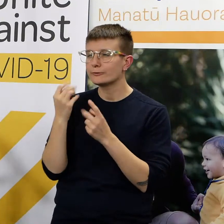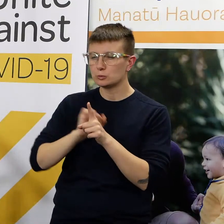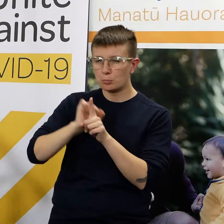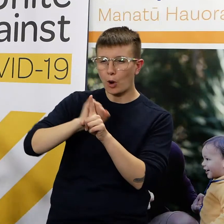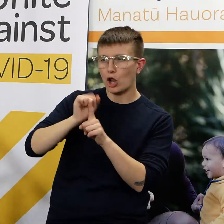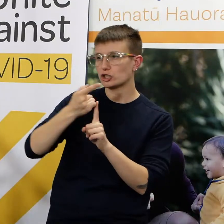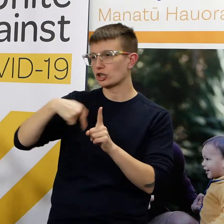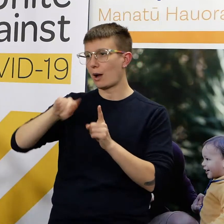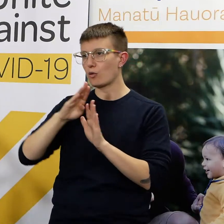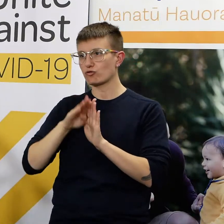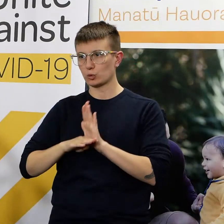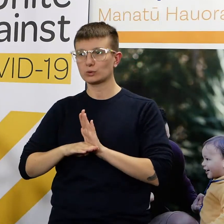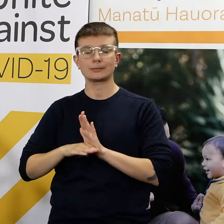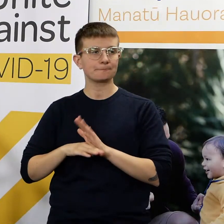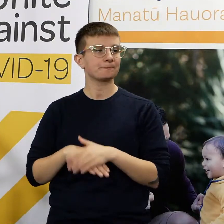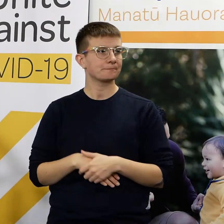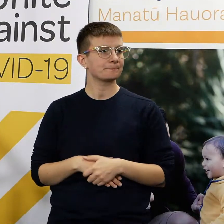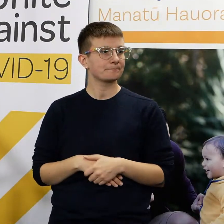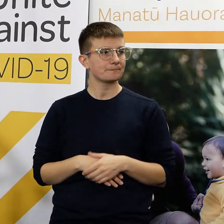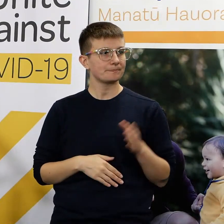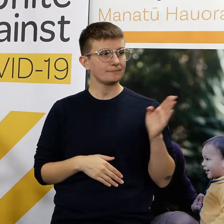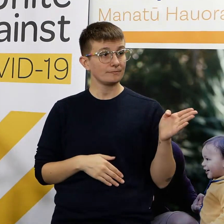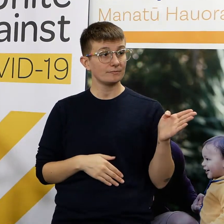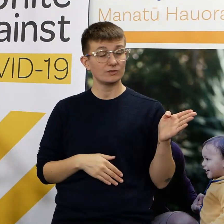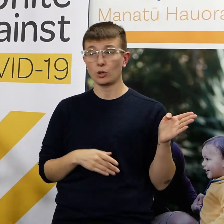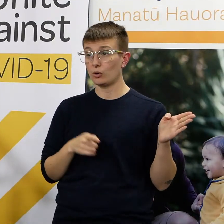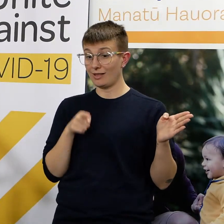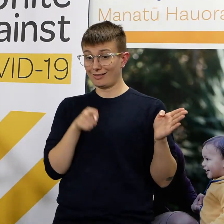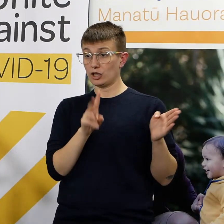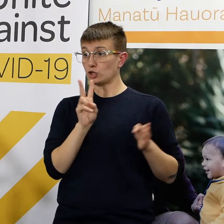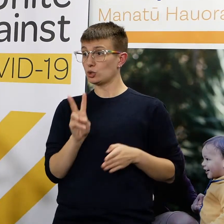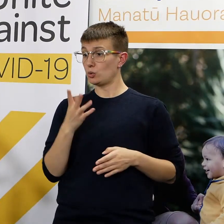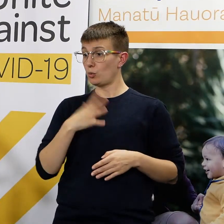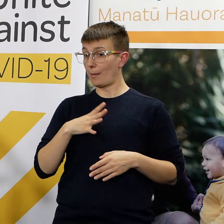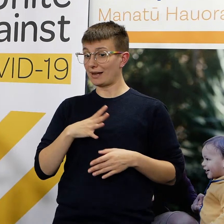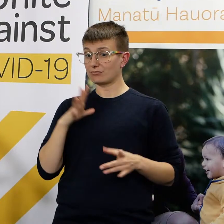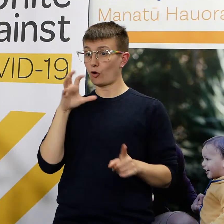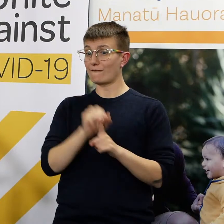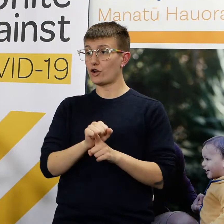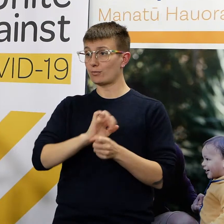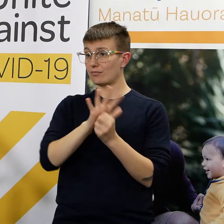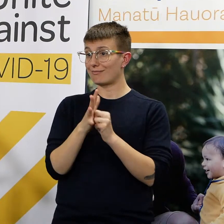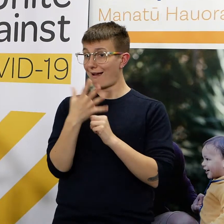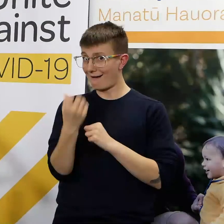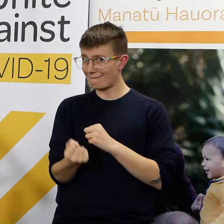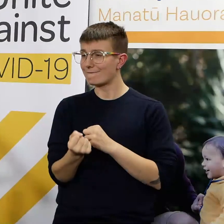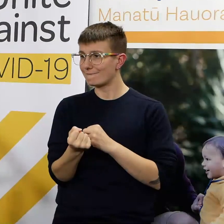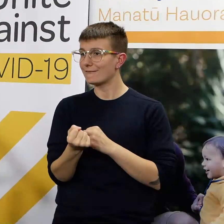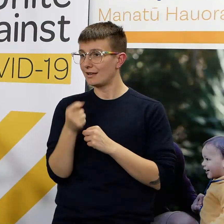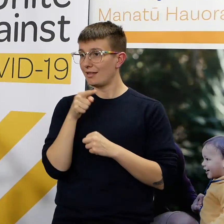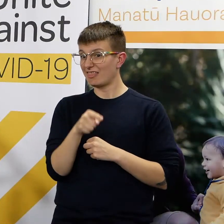I just wanted to ask you said this restarts the 14 day period for this women. I assume that that was if you didn't test positive for COVID.